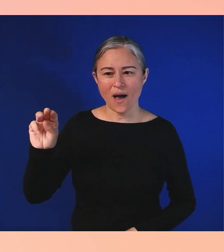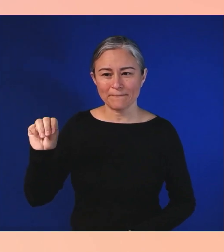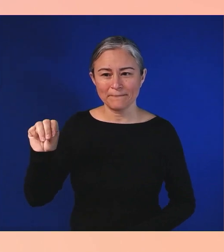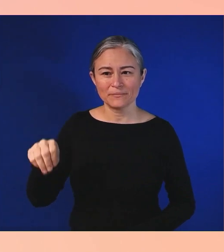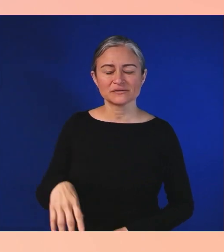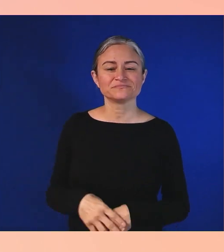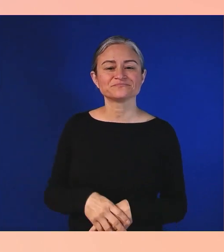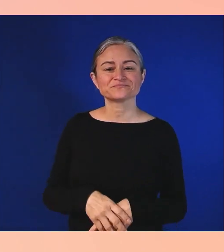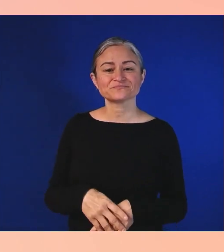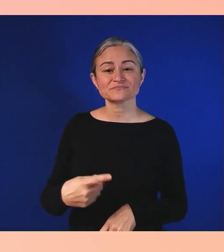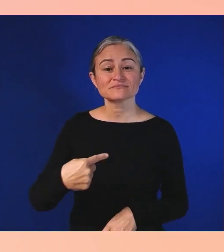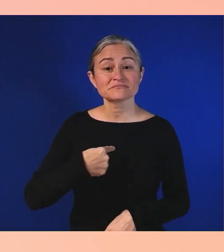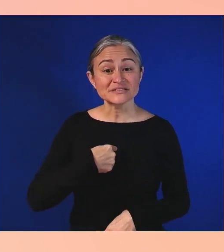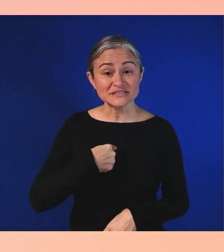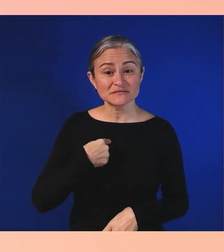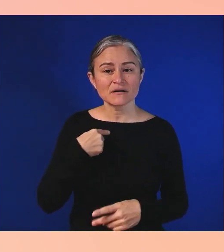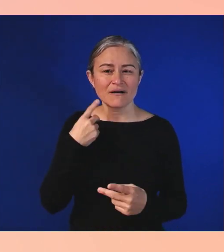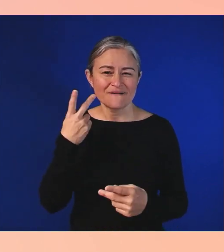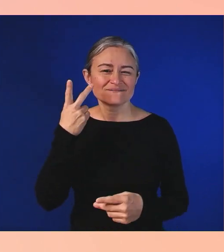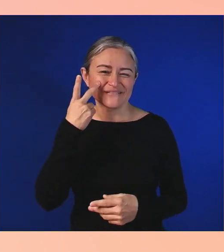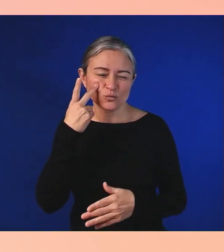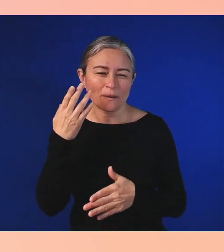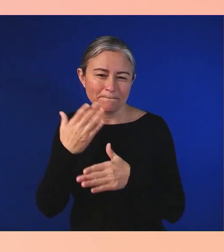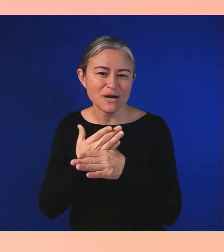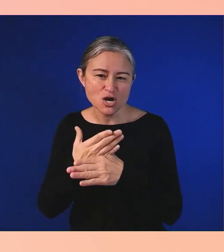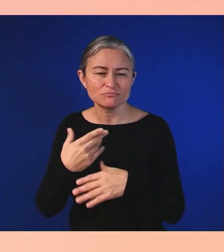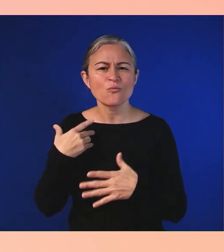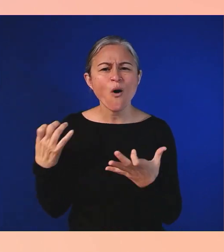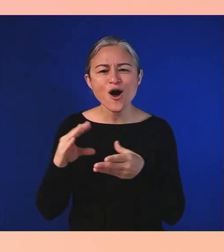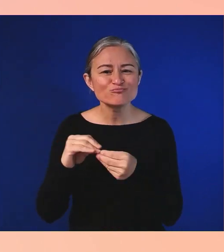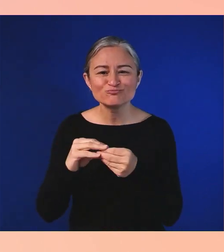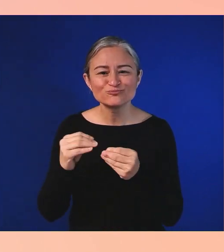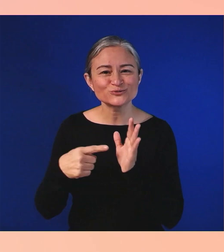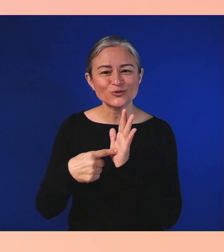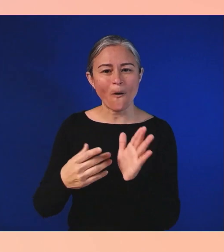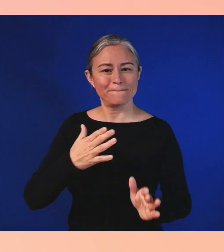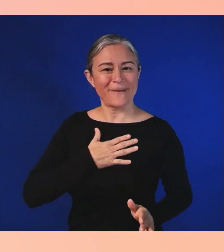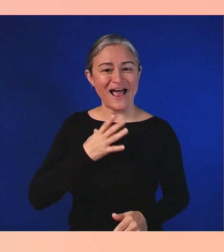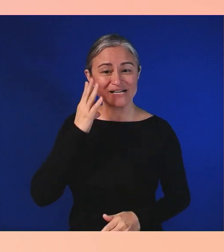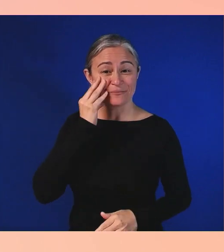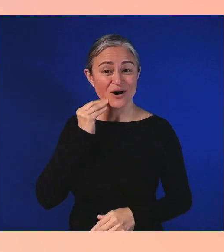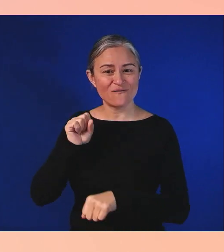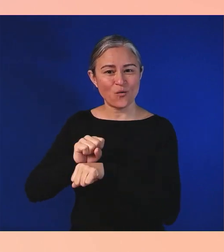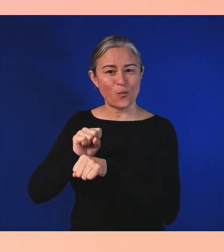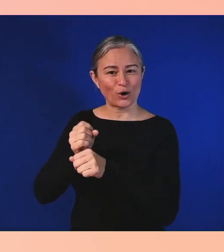But before we start further, I would just like to give a brief intro about my disability.